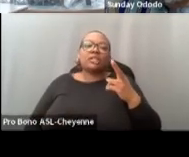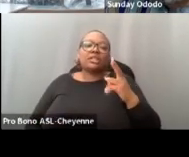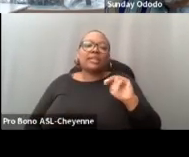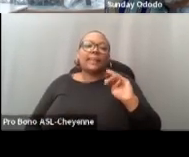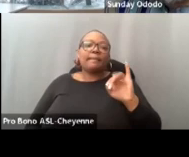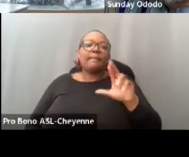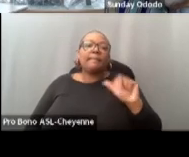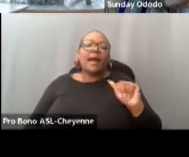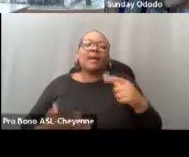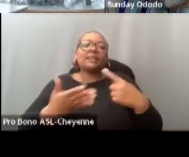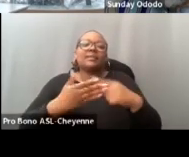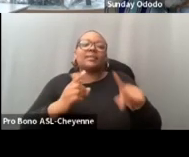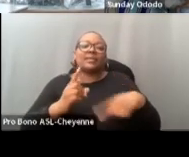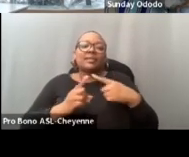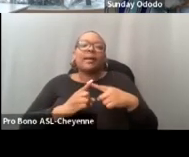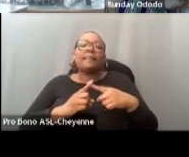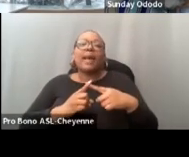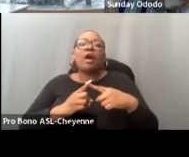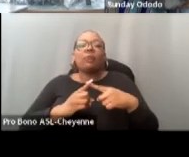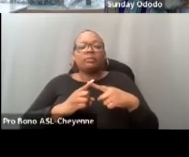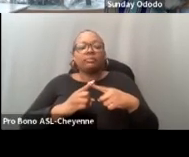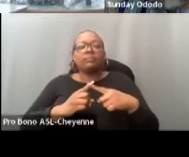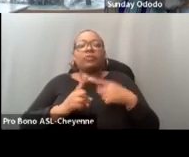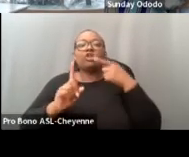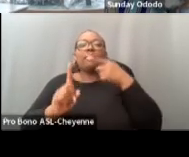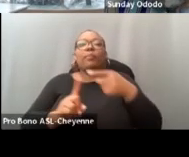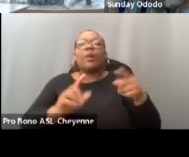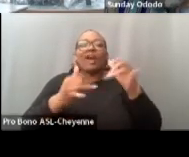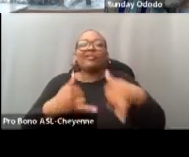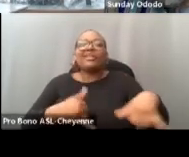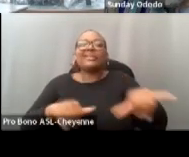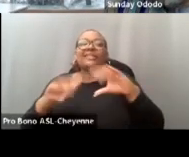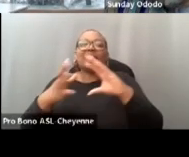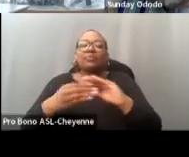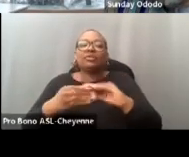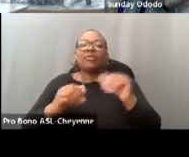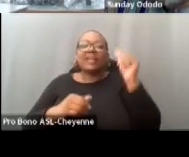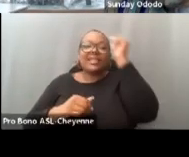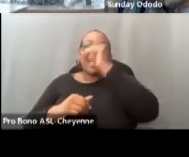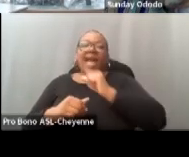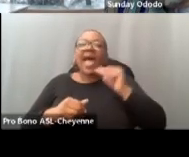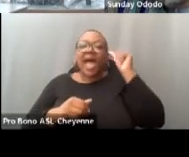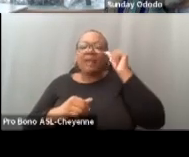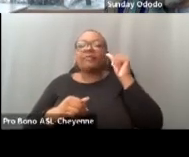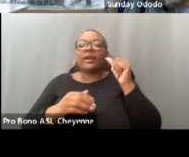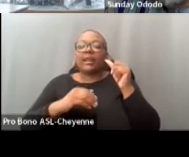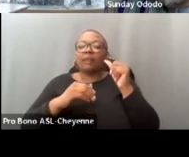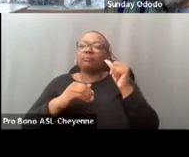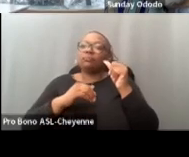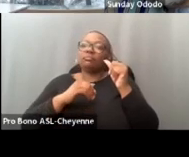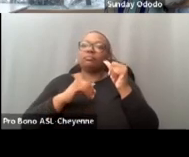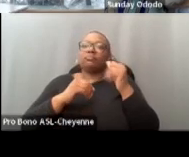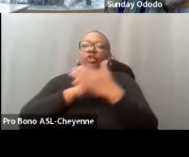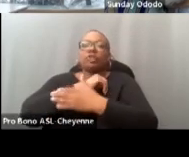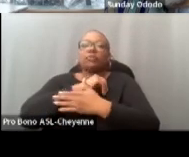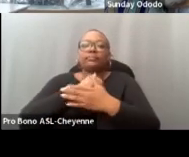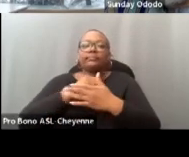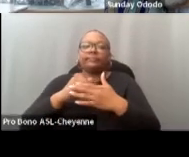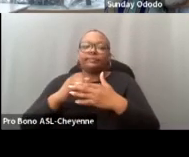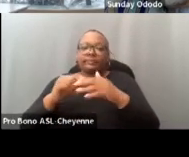you know, danger of a single story, that a lot of the time the African continent as an identity, as an image, there is a certain identity that we put forward,